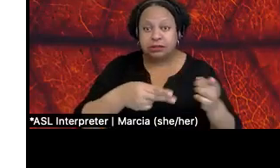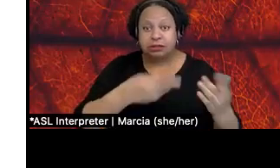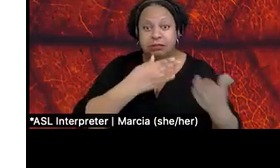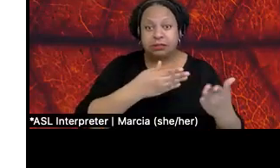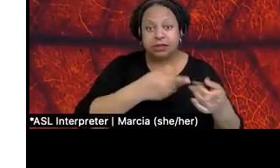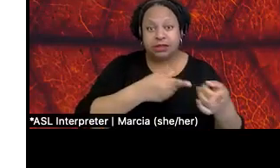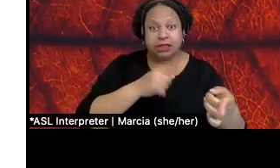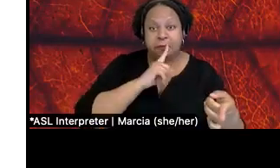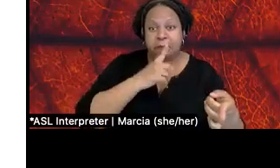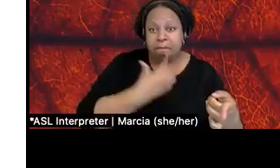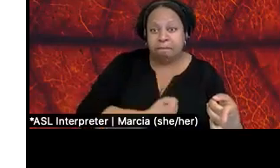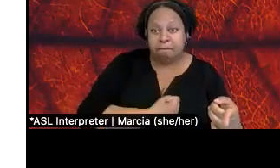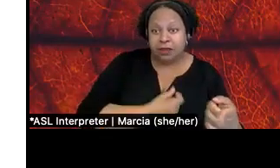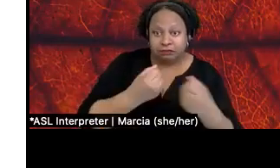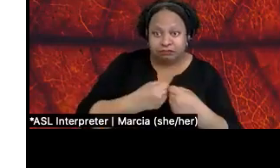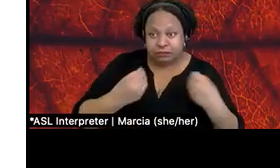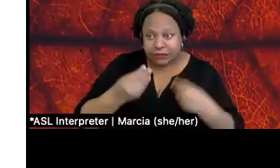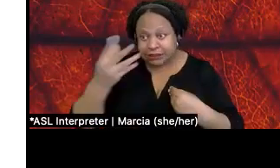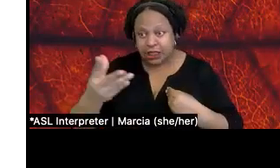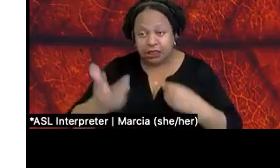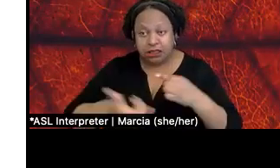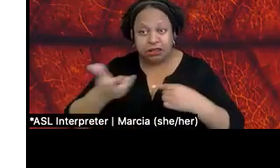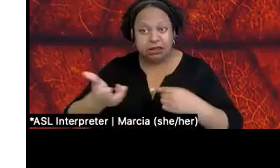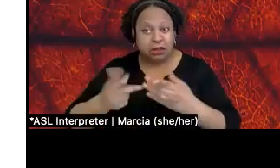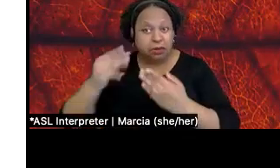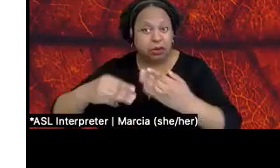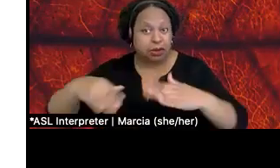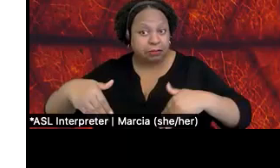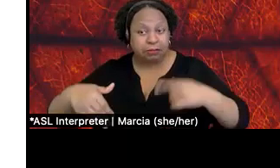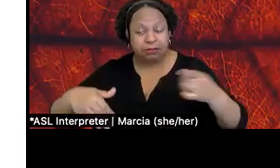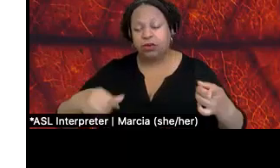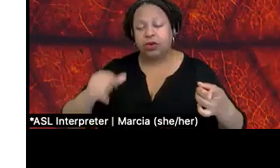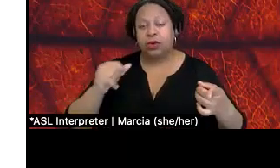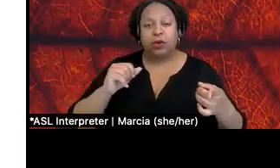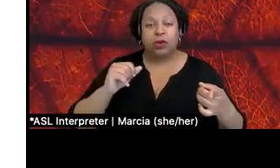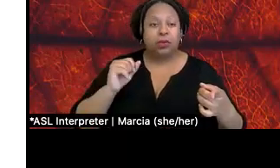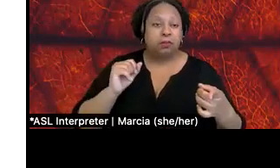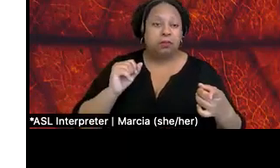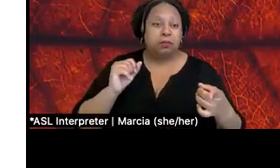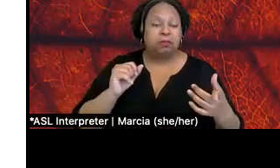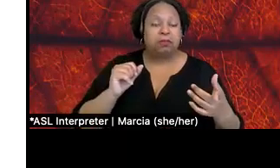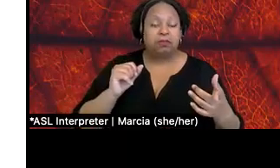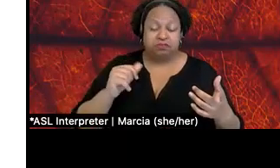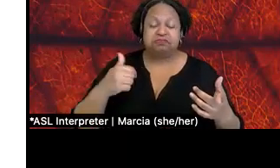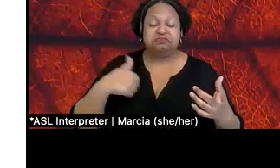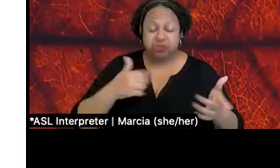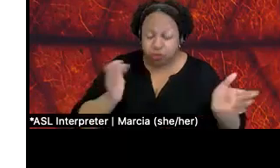Of course, I encourage all of our students to disclose the